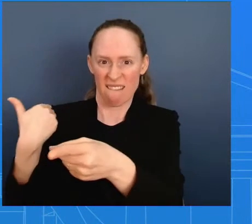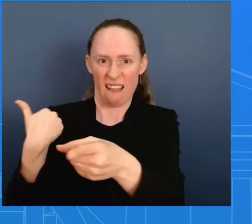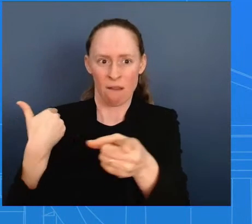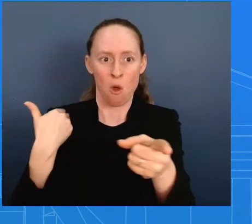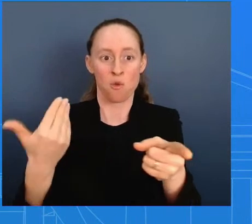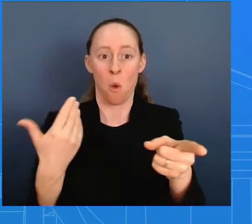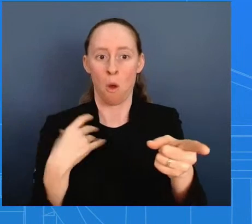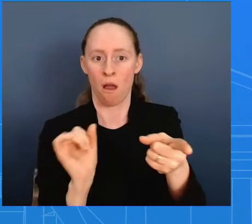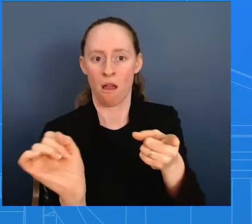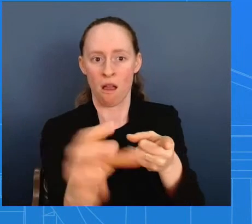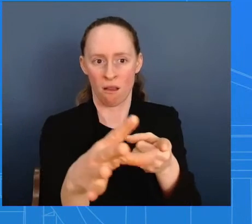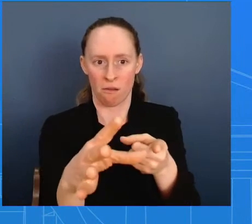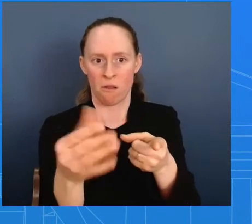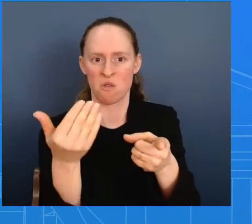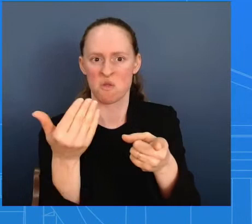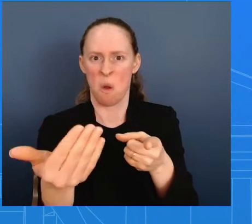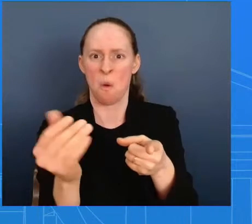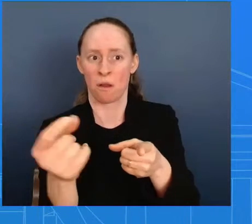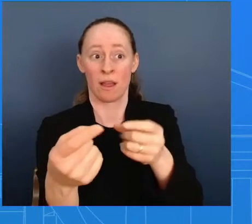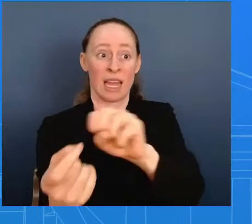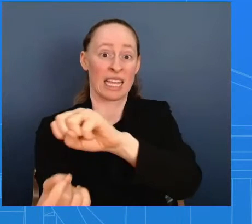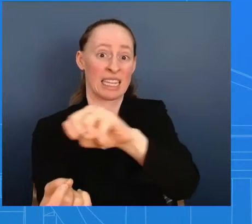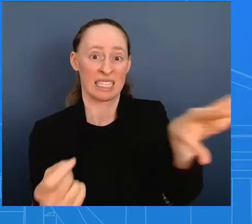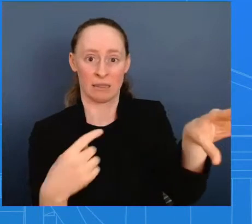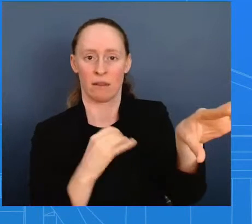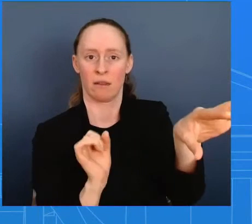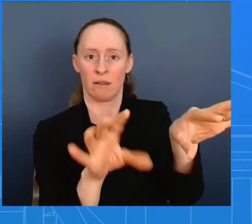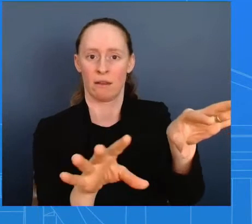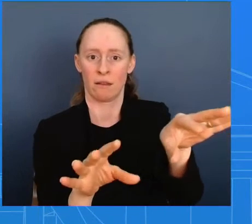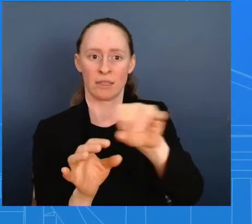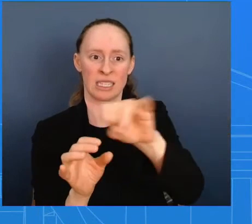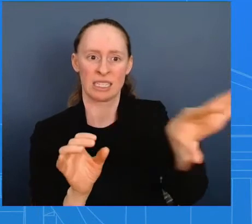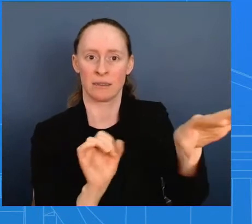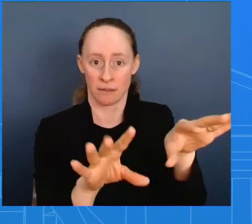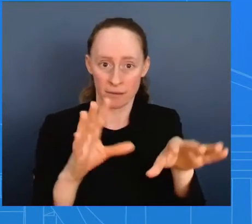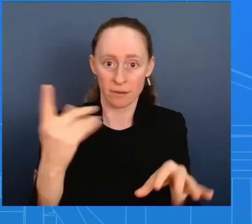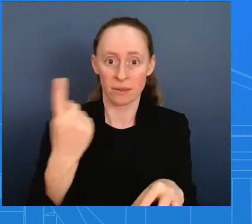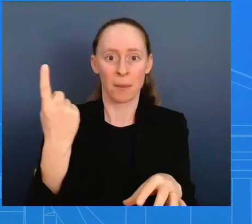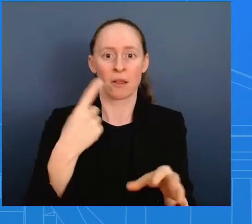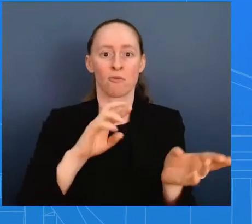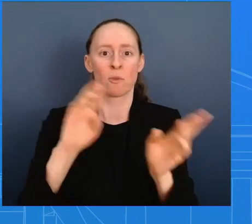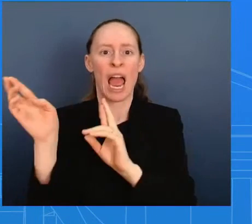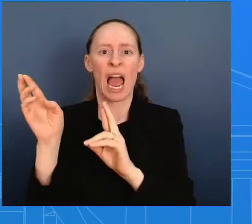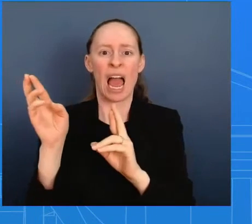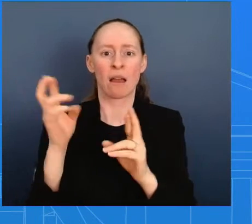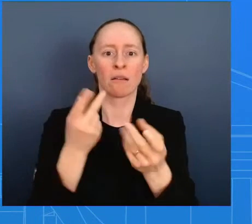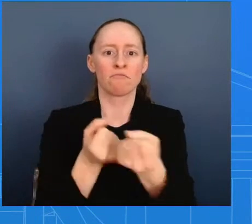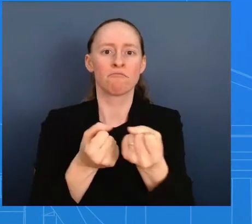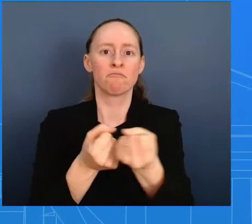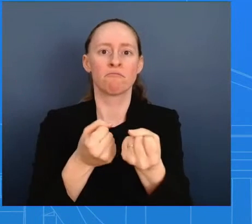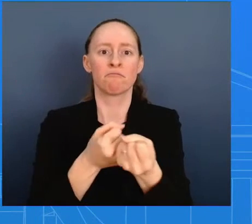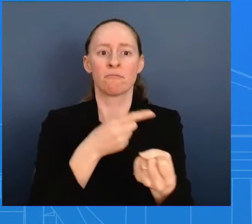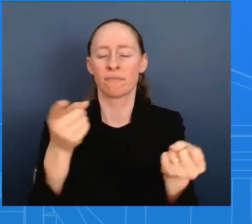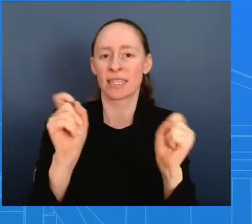their air defense needs as a backfill. That is an ongoing conversation. It is a -- it is a matter of utmost priority. The Press: So, just to be clear, you're looking at, like,